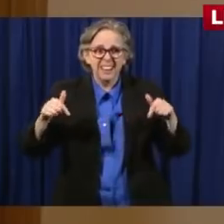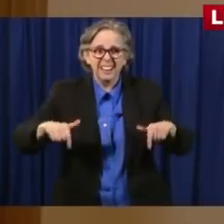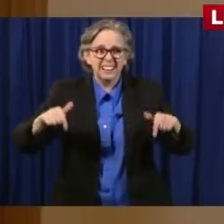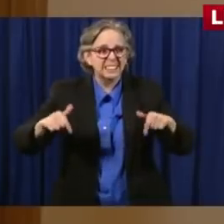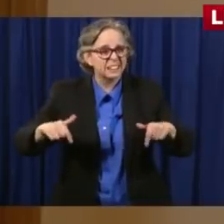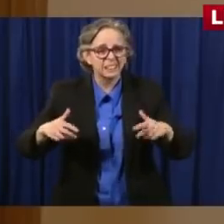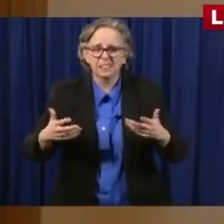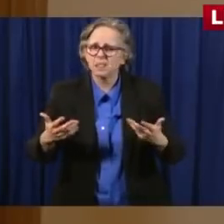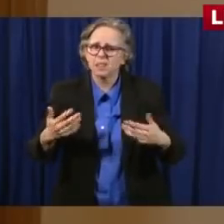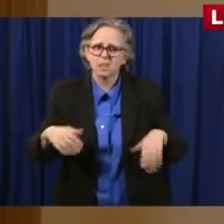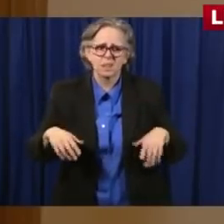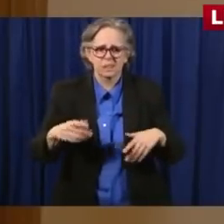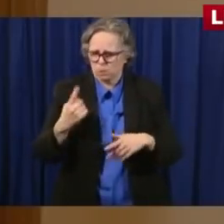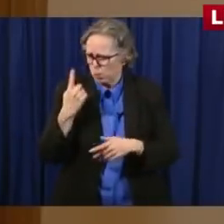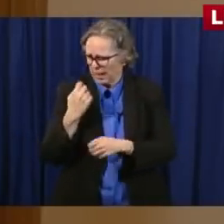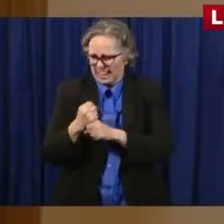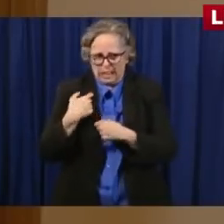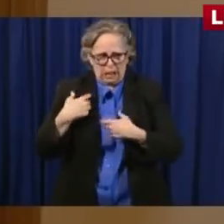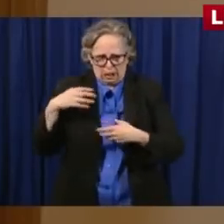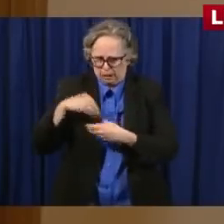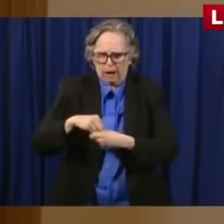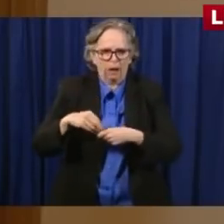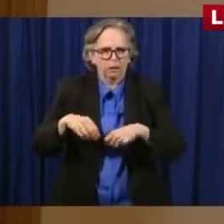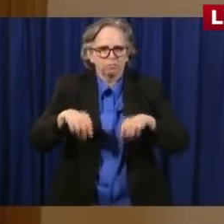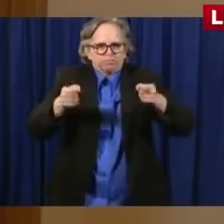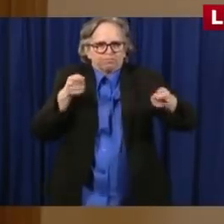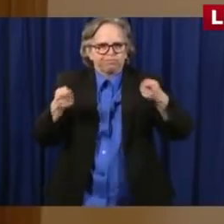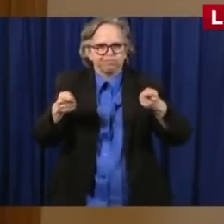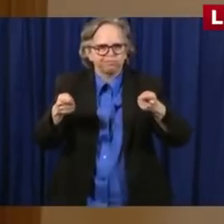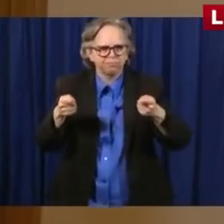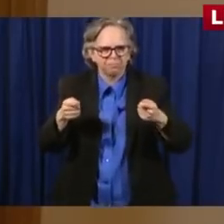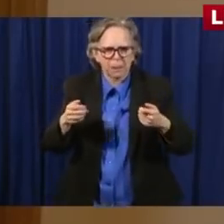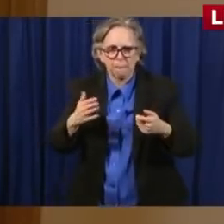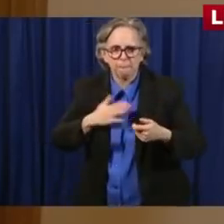THIS IS PUBLIC HEALTH WEEK.